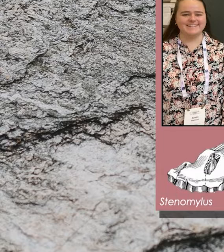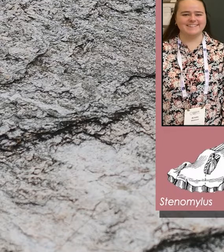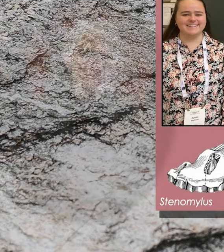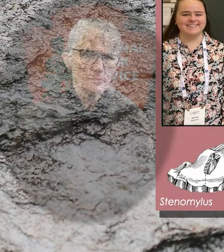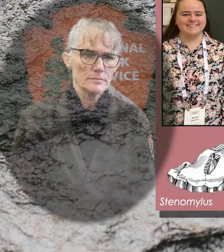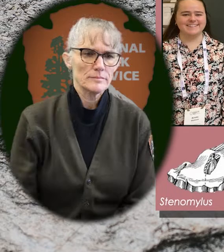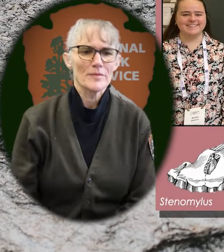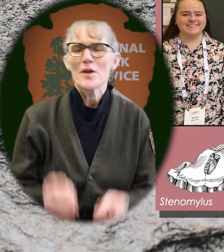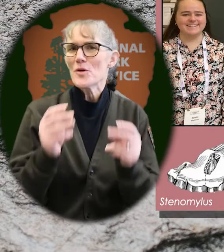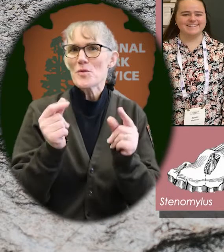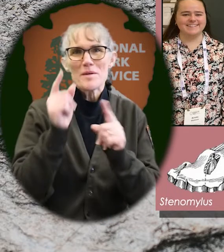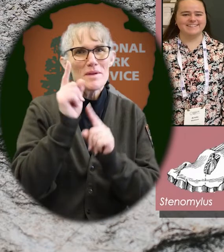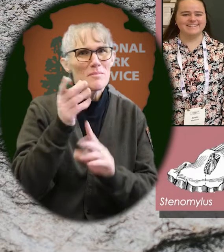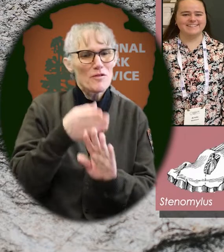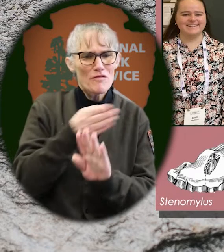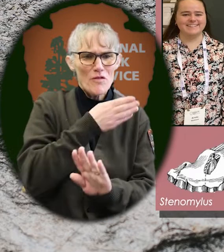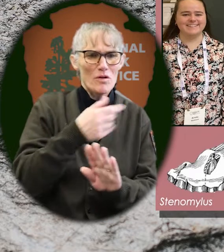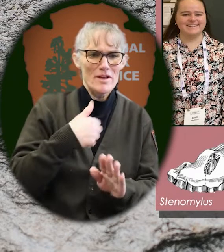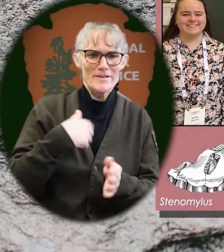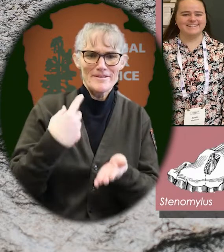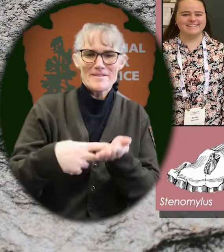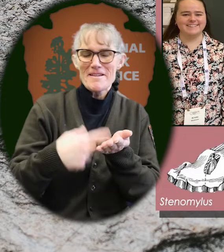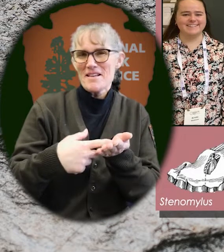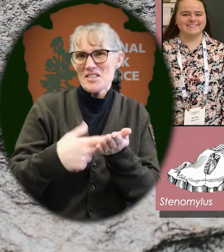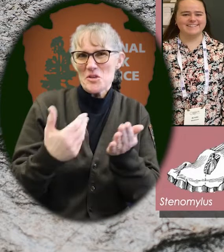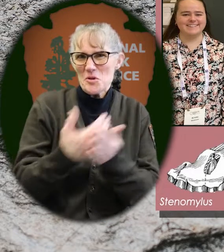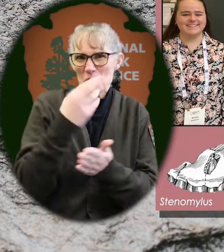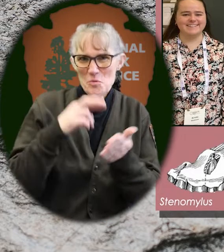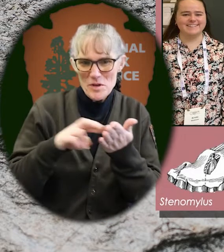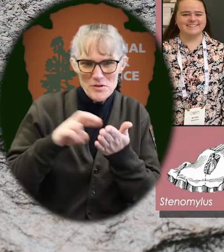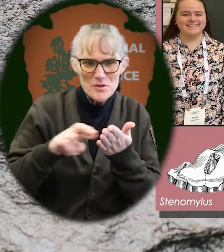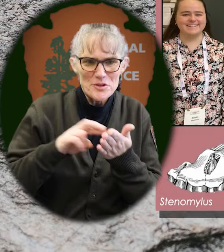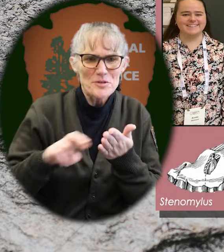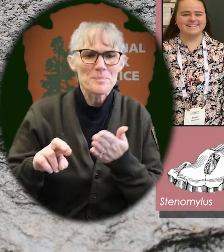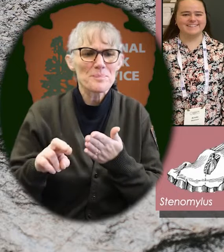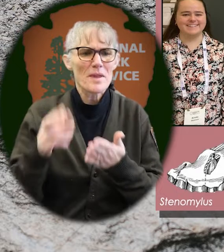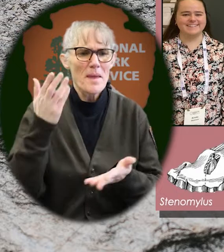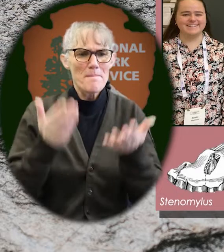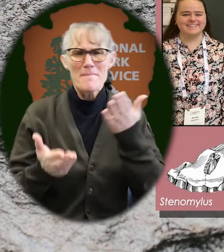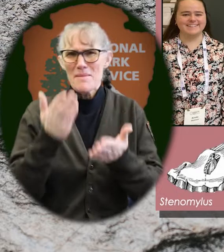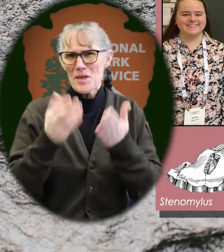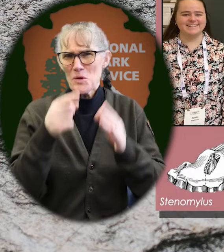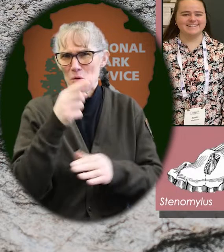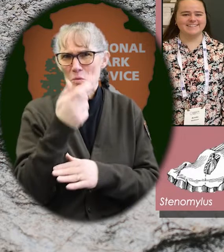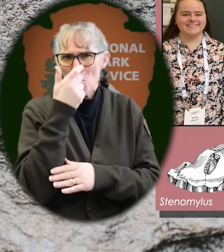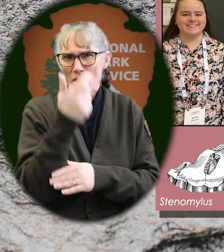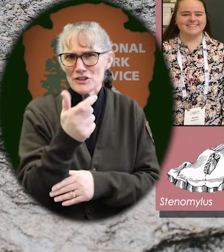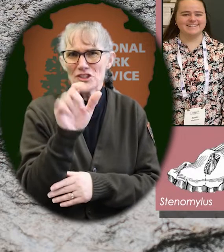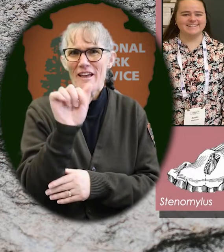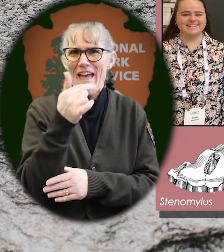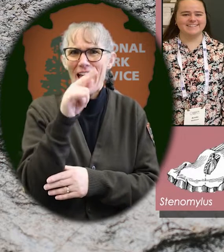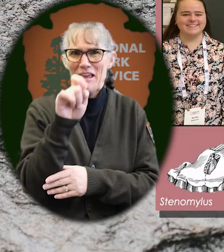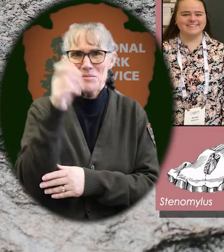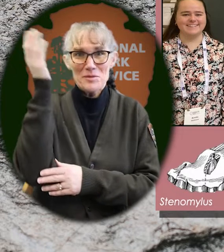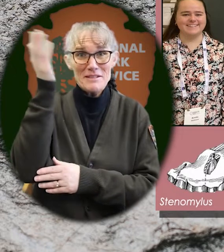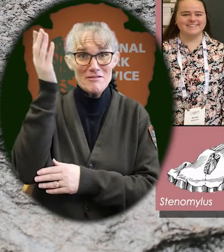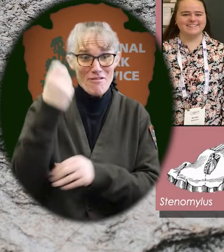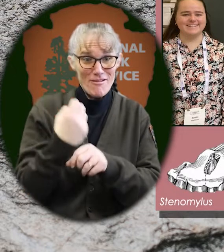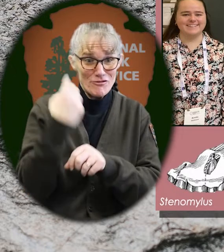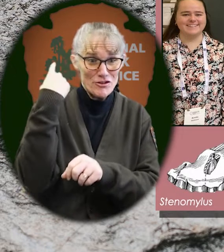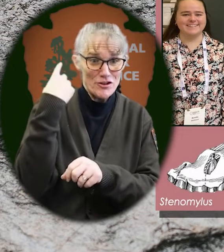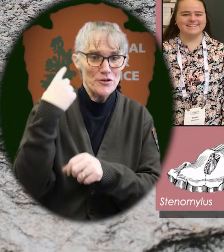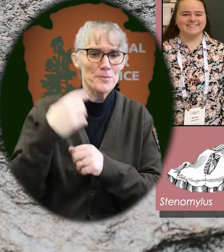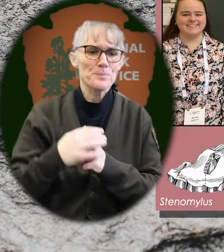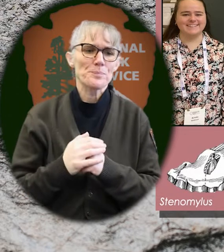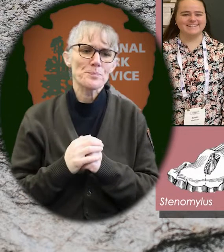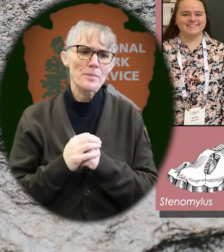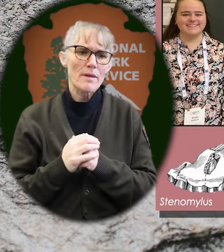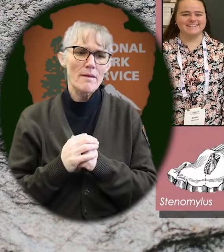So, then briefly just before I get into uh the new research that I'm working on, in case you watched uh my presentation uh last year for Agate,